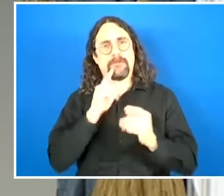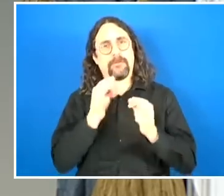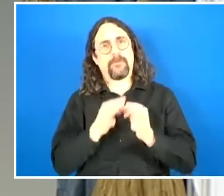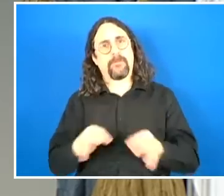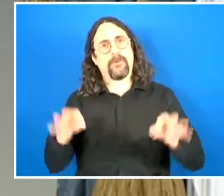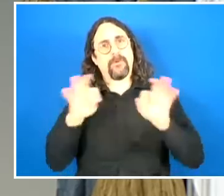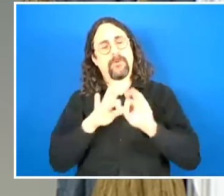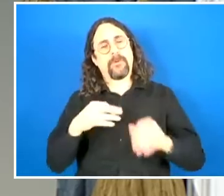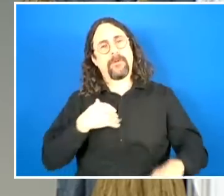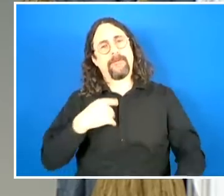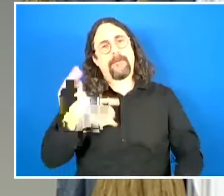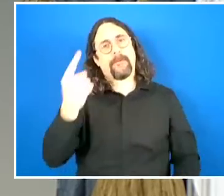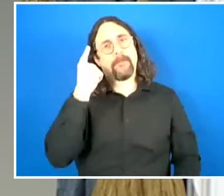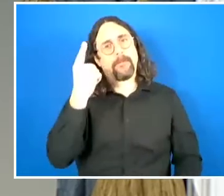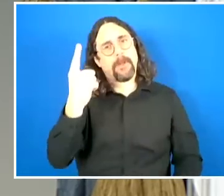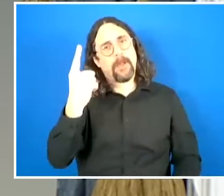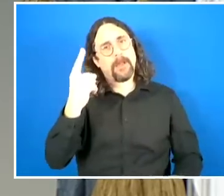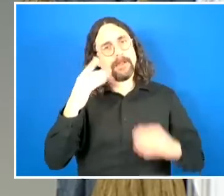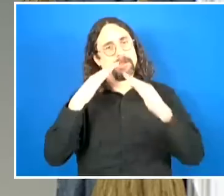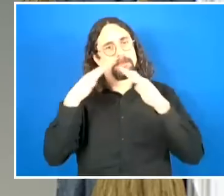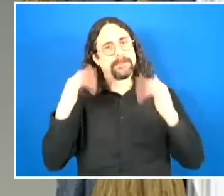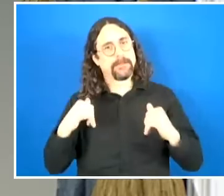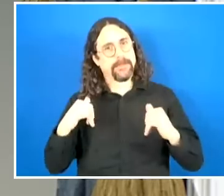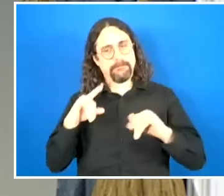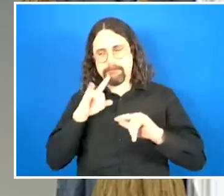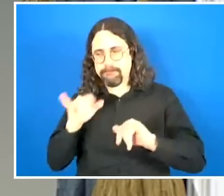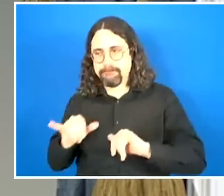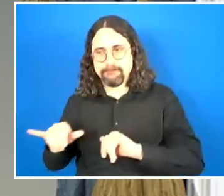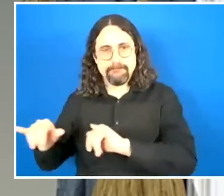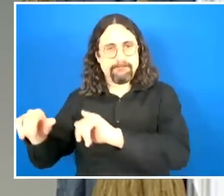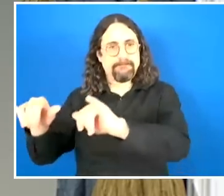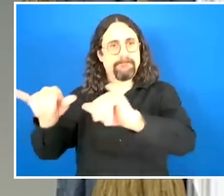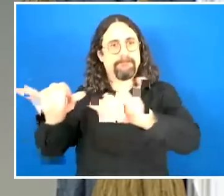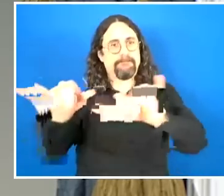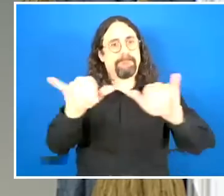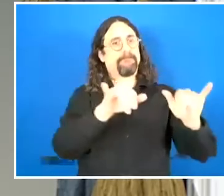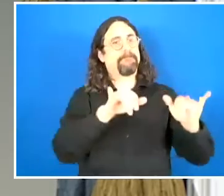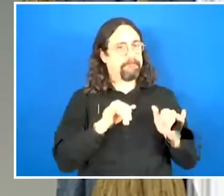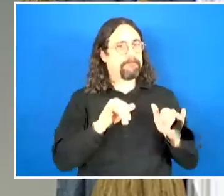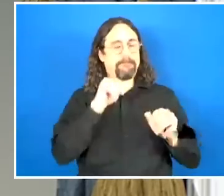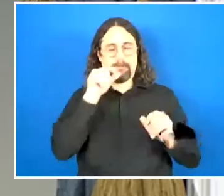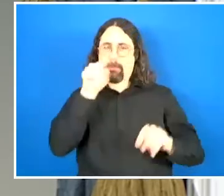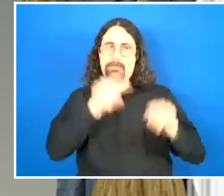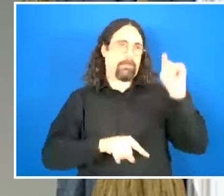THE NUMBER ONE THING THAT I HEA FRDR EOMVERY STAKE HOLDER THAT I'VE ENGAGED WITH IS WE NEED